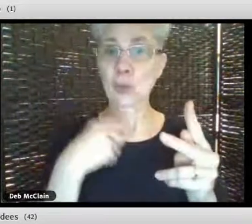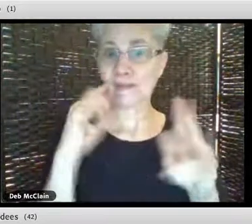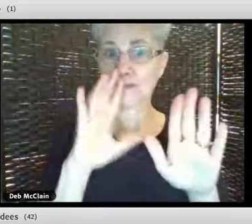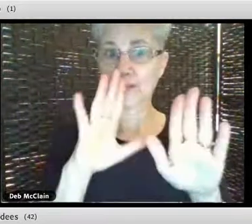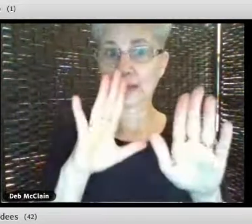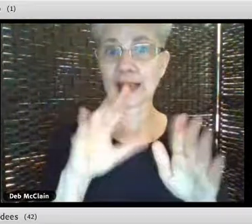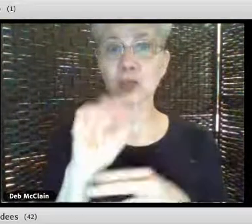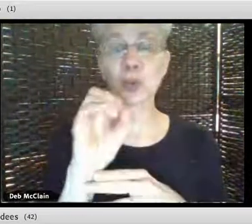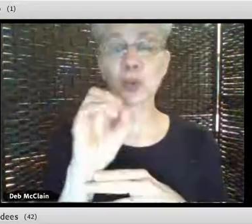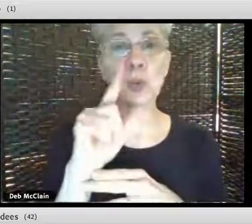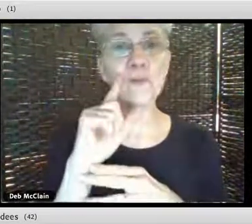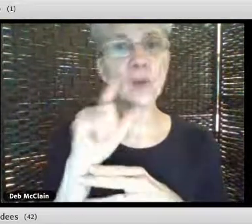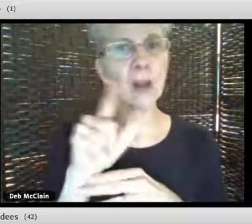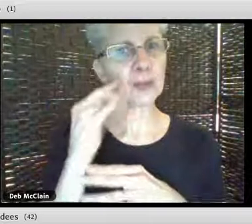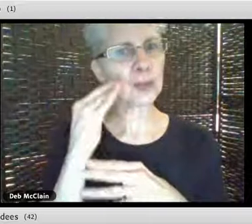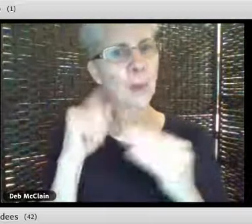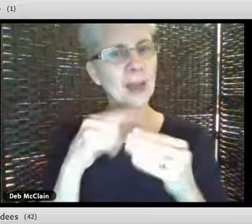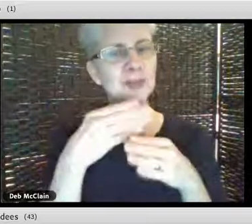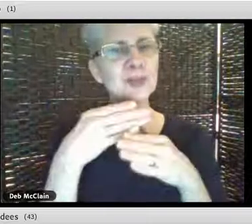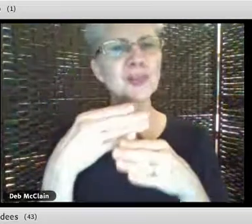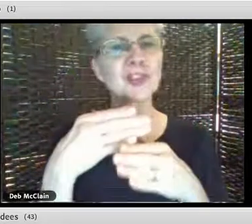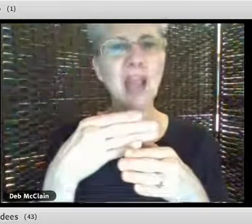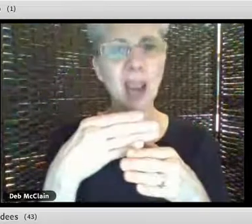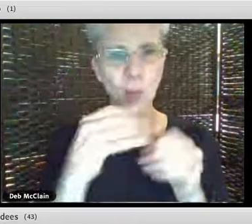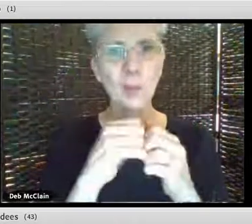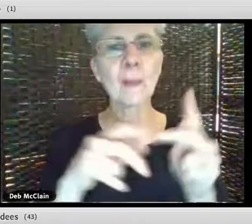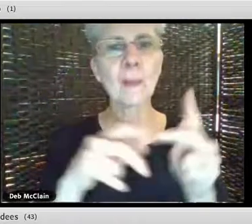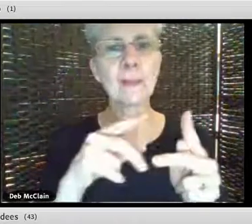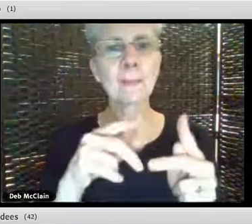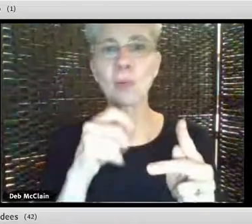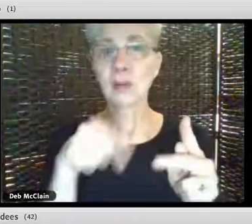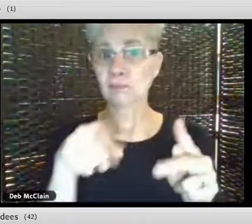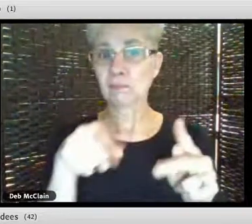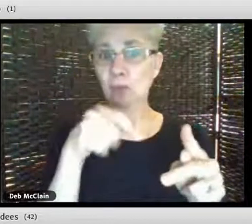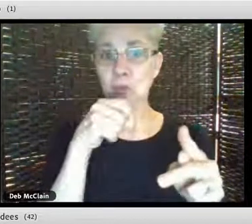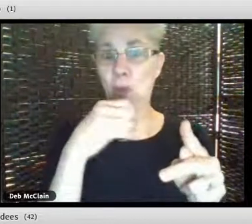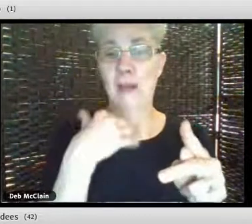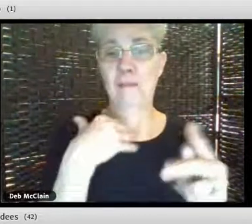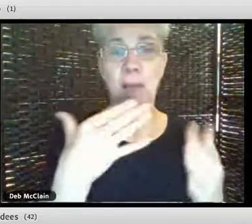to share with people, you know, who don't have the -- maybe don't even have a computer. Maybe all they have is a phone.